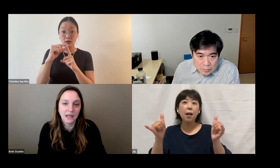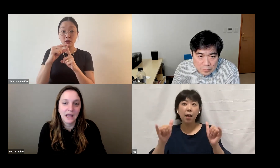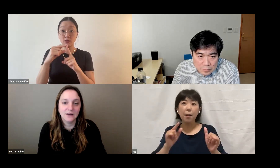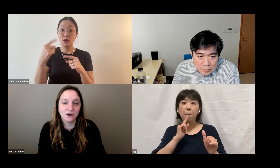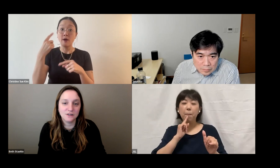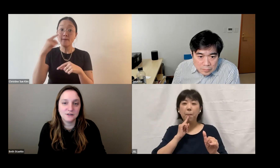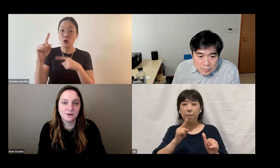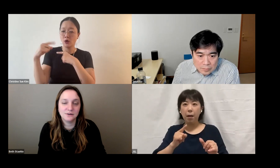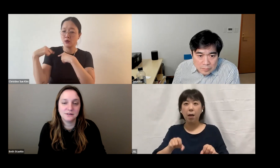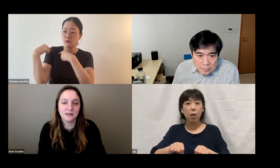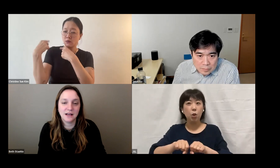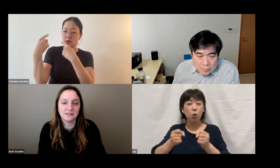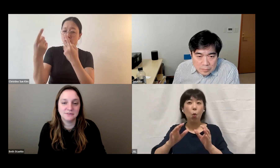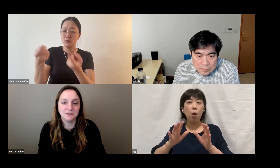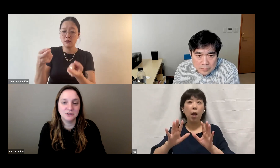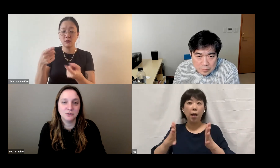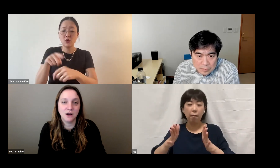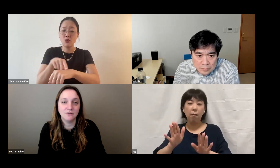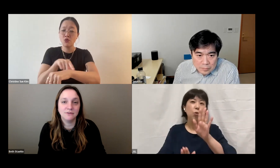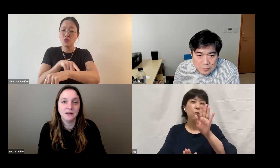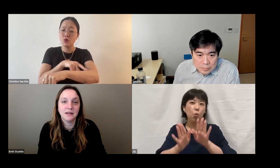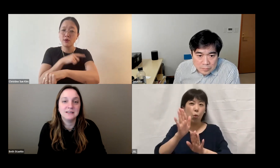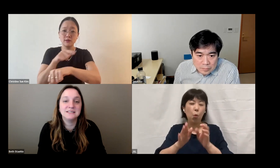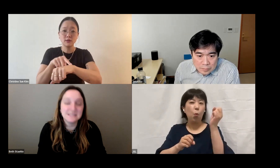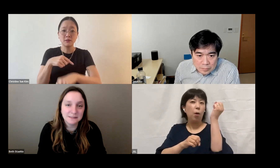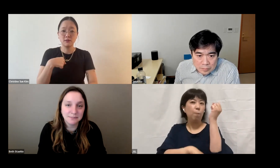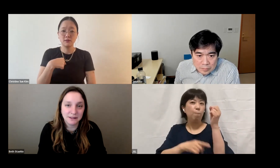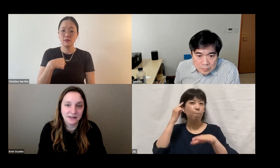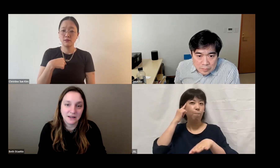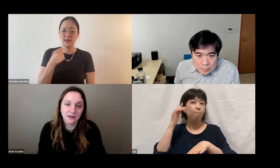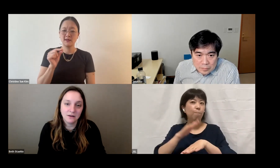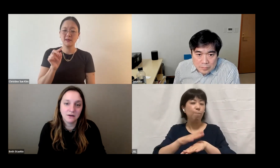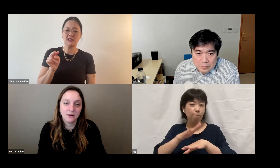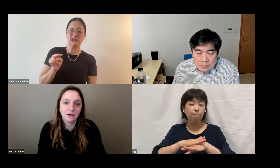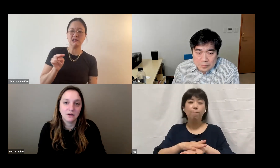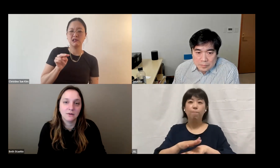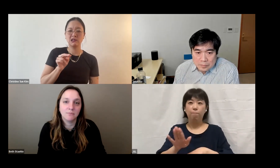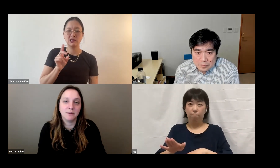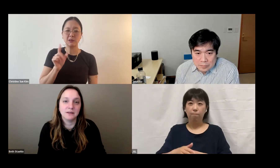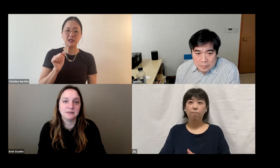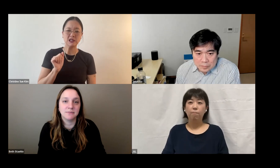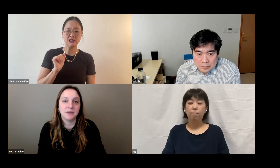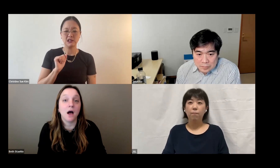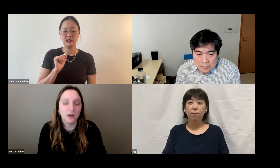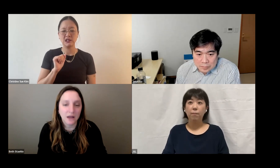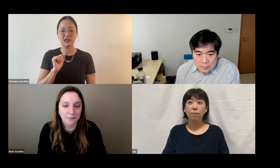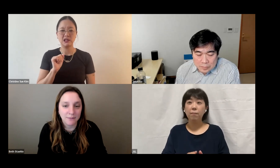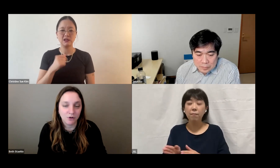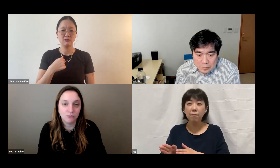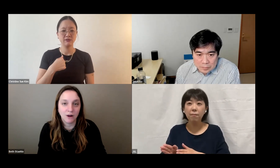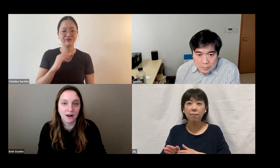And it also has the view of disability being something unable. Right.